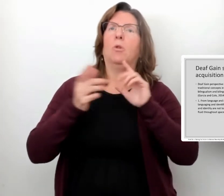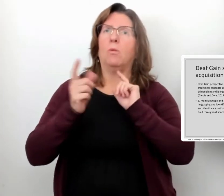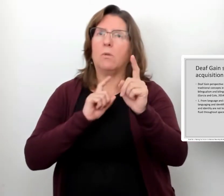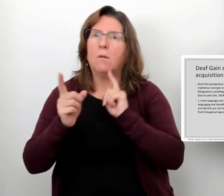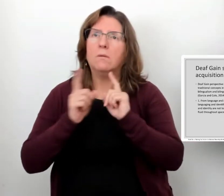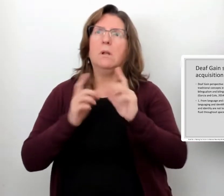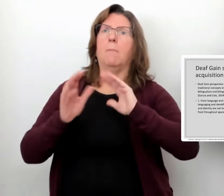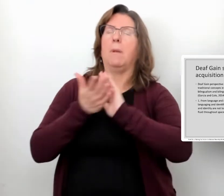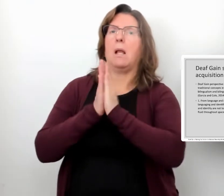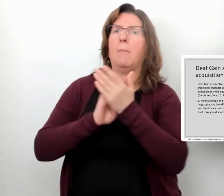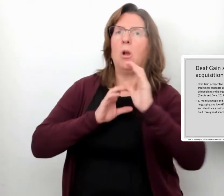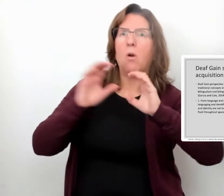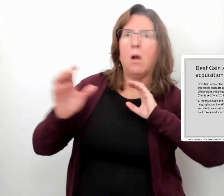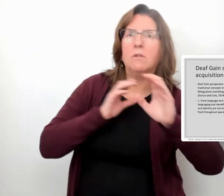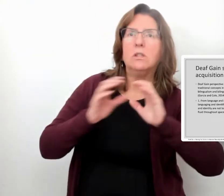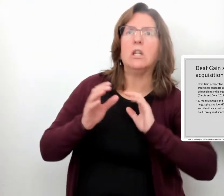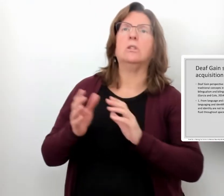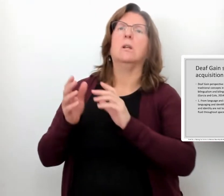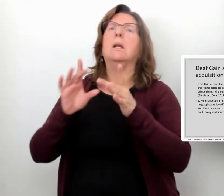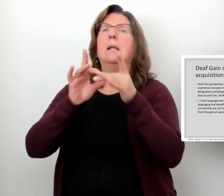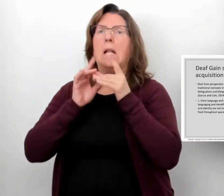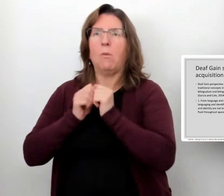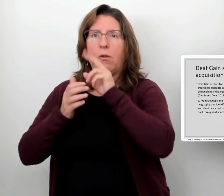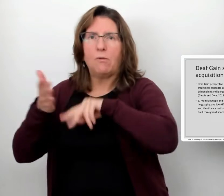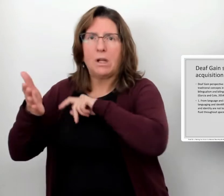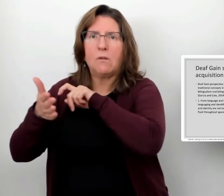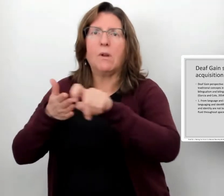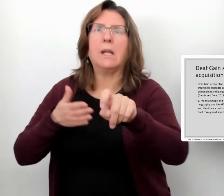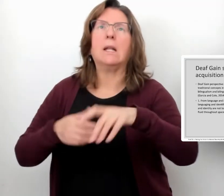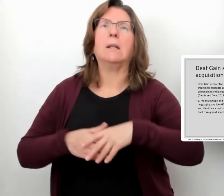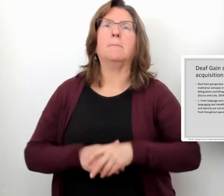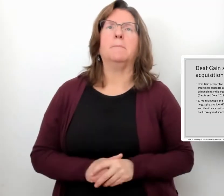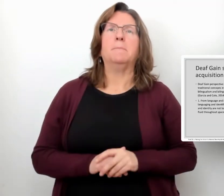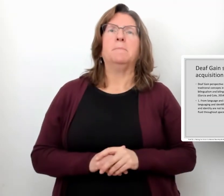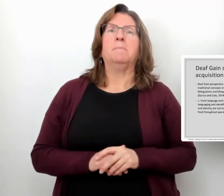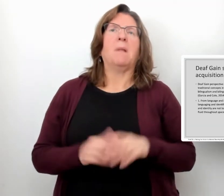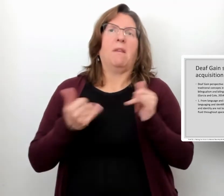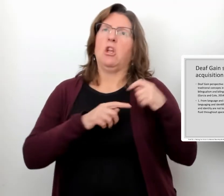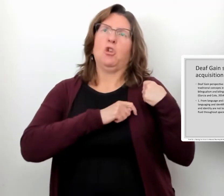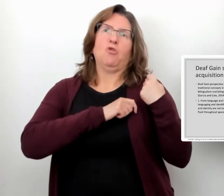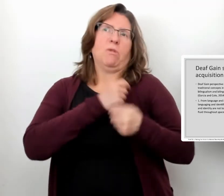which become stories, which become conversations. Next comes reading and writing.